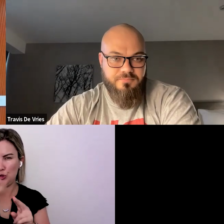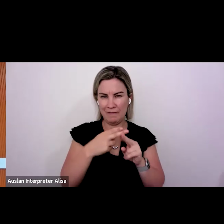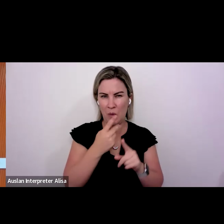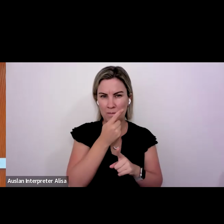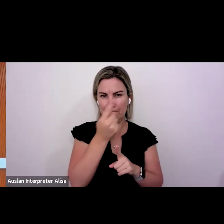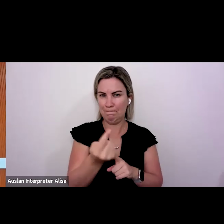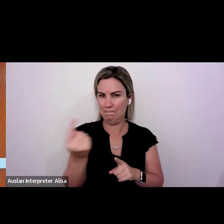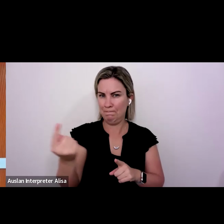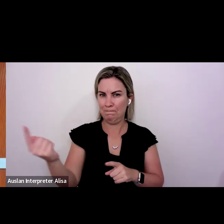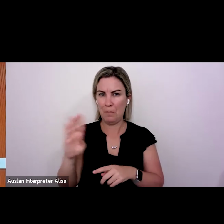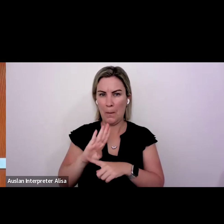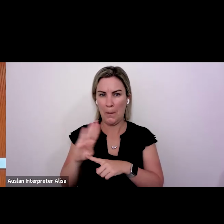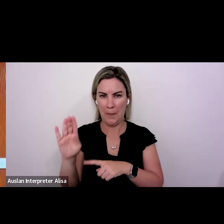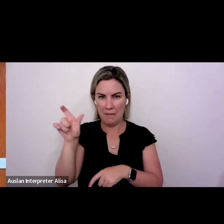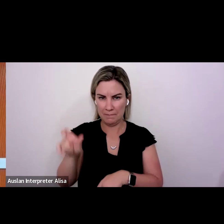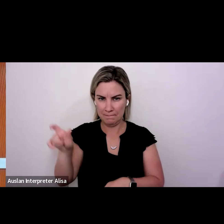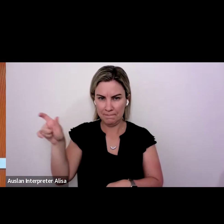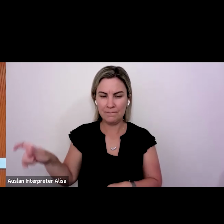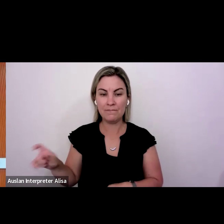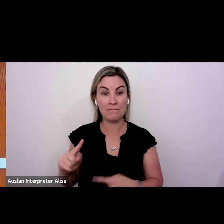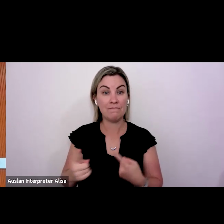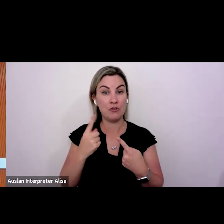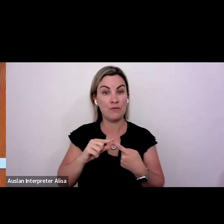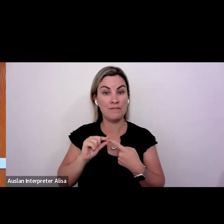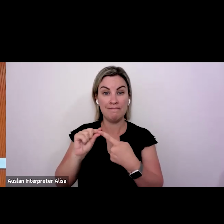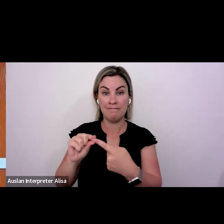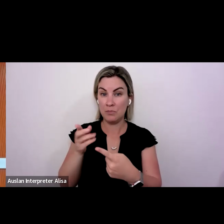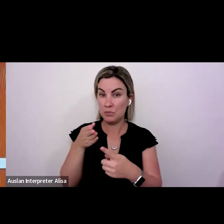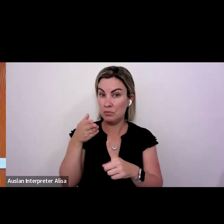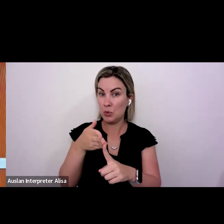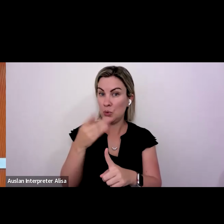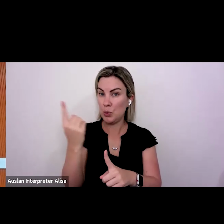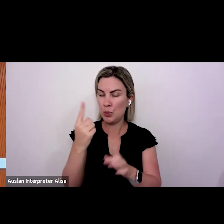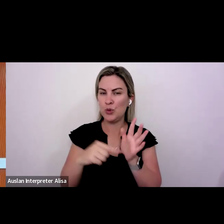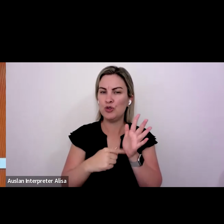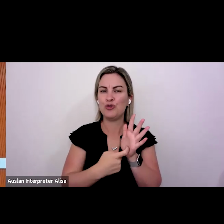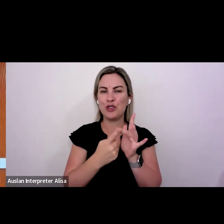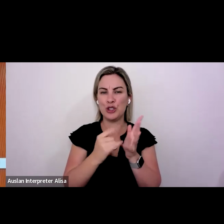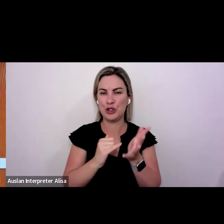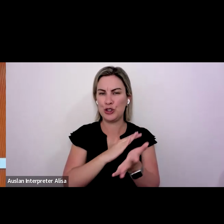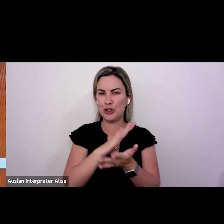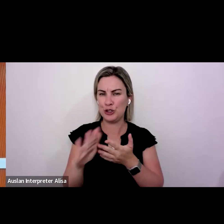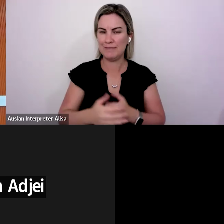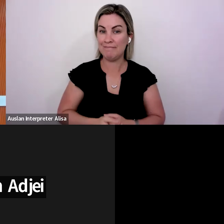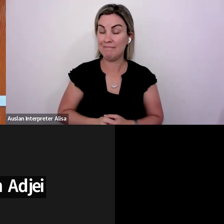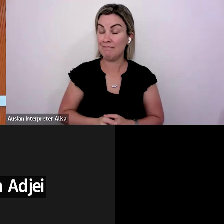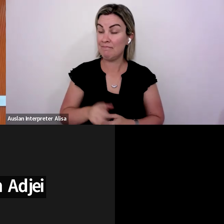The first question is for Trish. Trish, can you please give us an overview